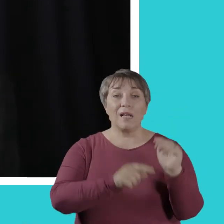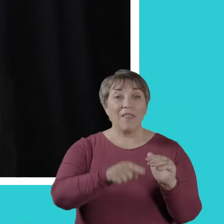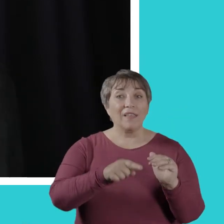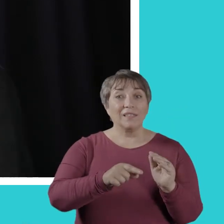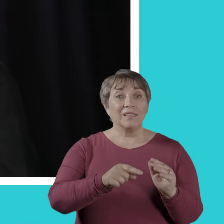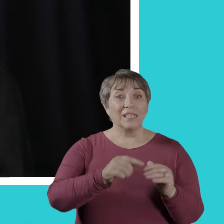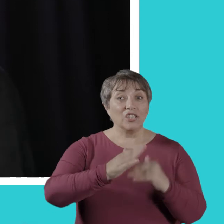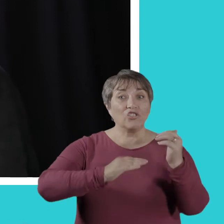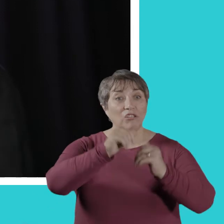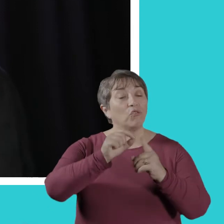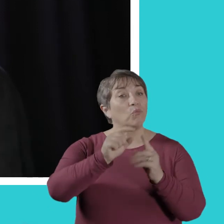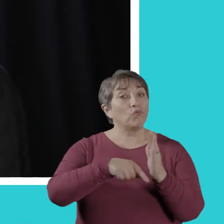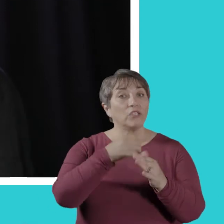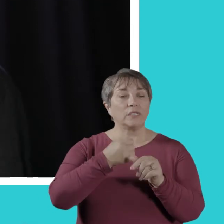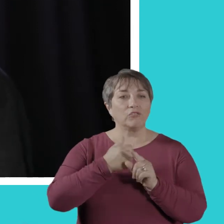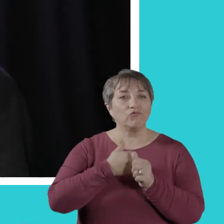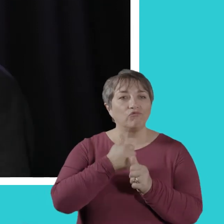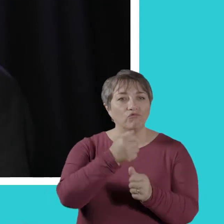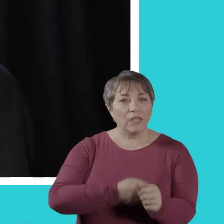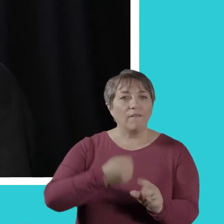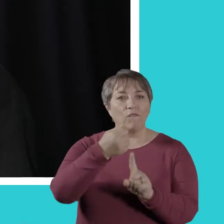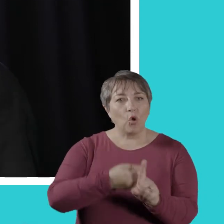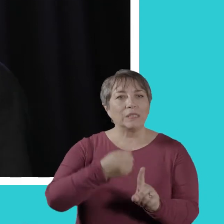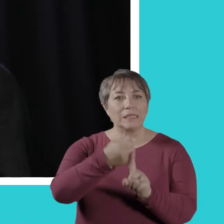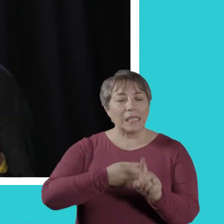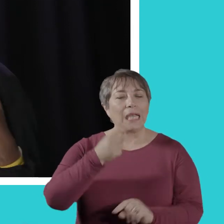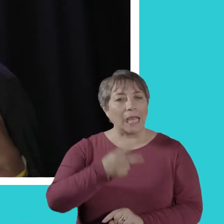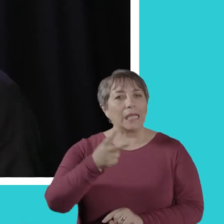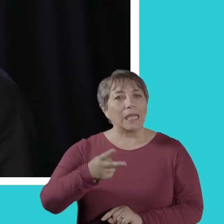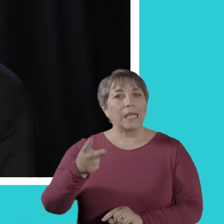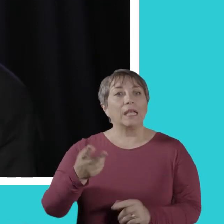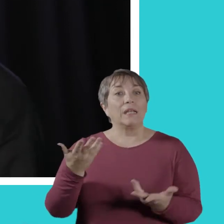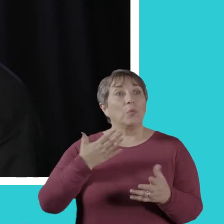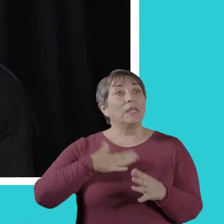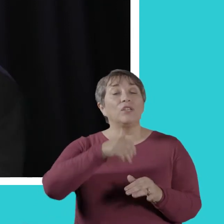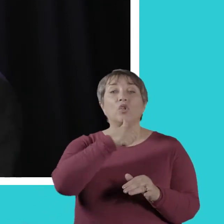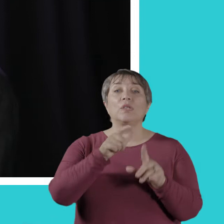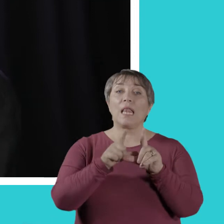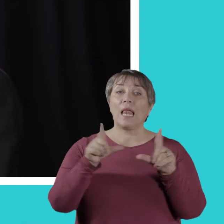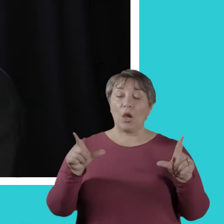in society repeatedly over and over and over again and we need to use language to get to that